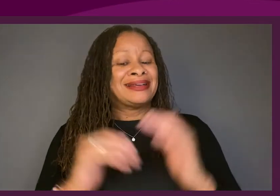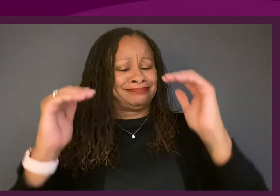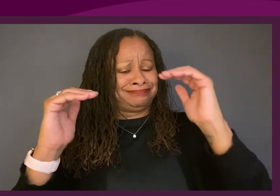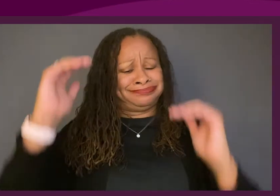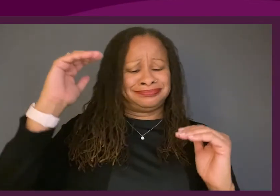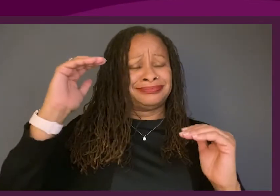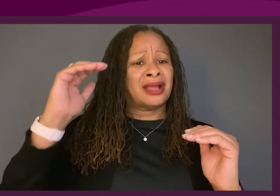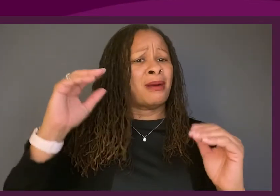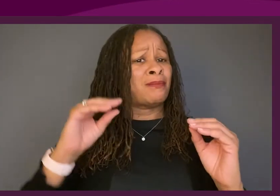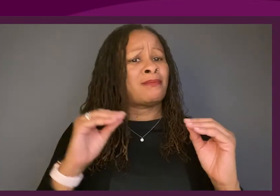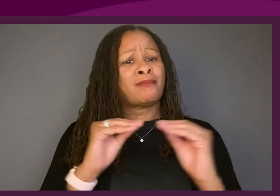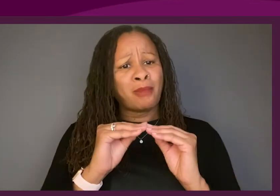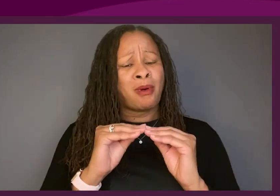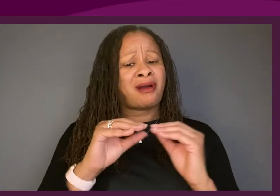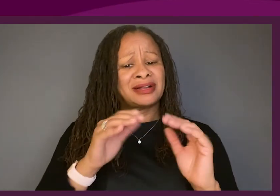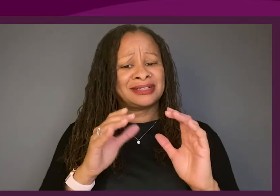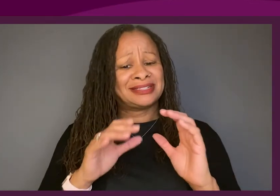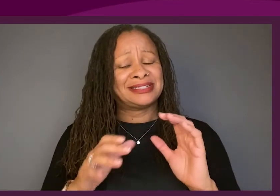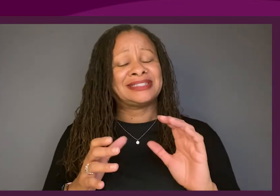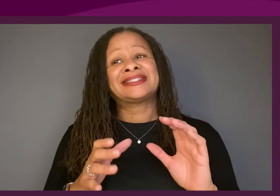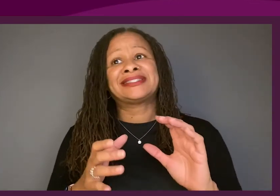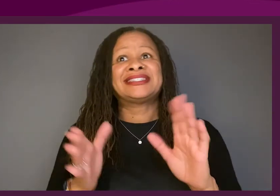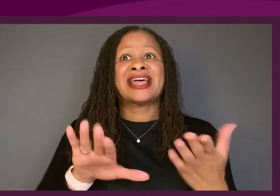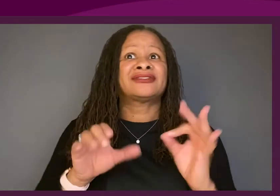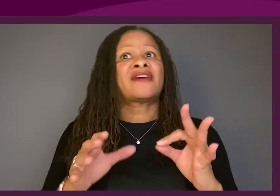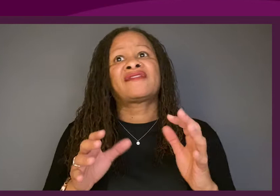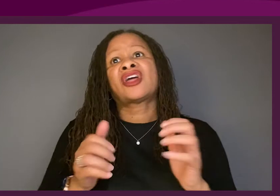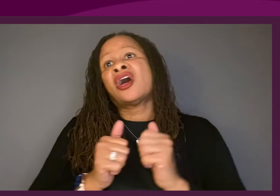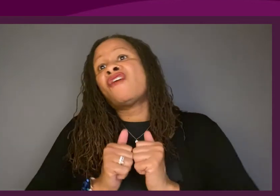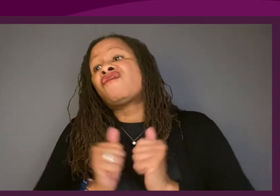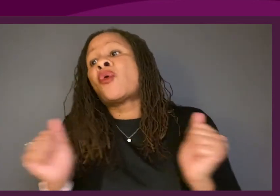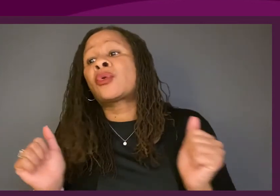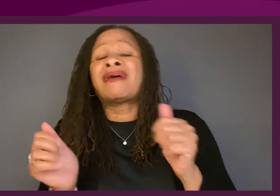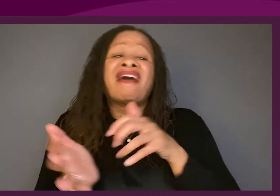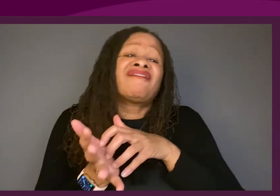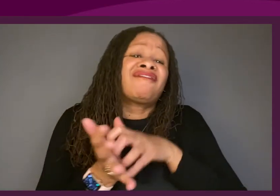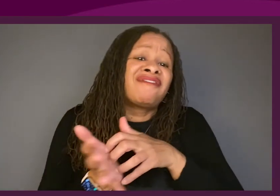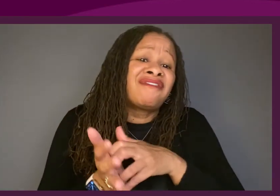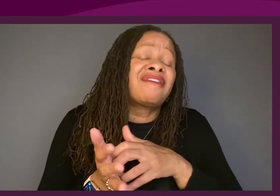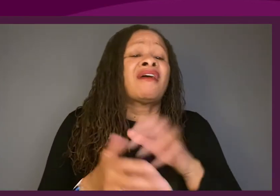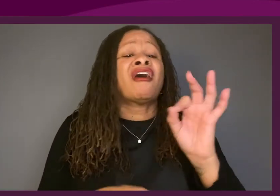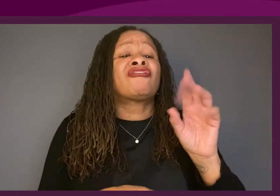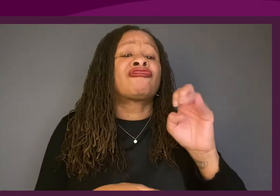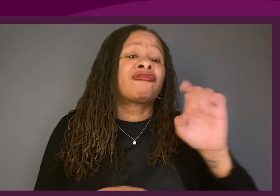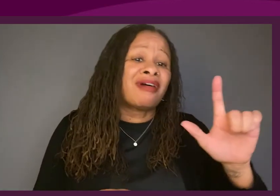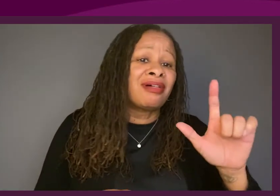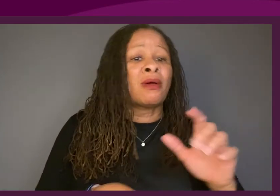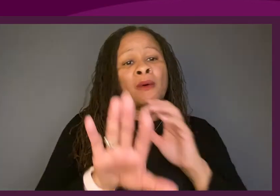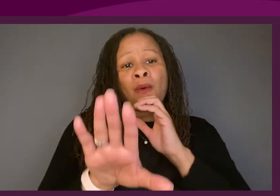frail, the elderly", which are all just offensive descriptors to begin with.